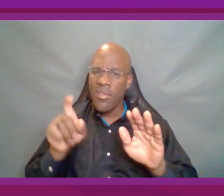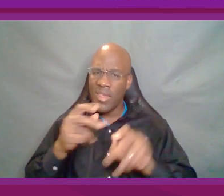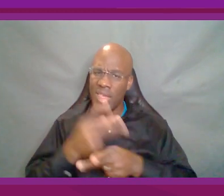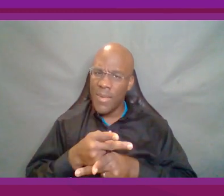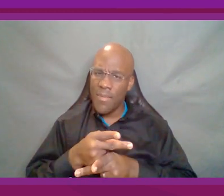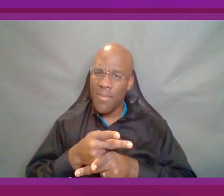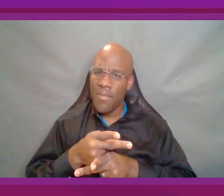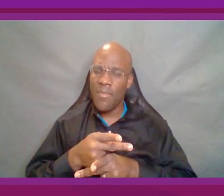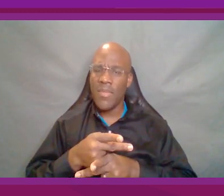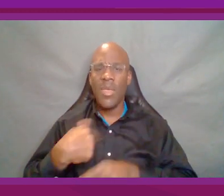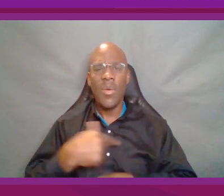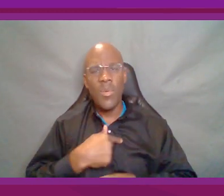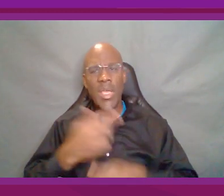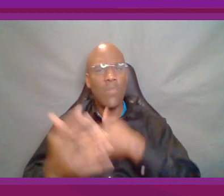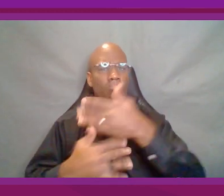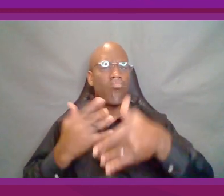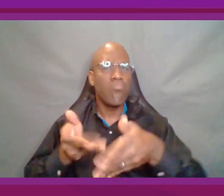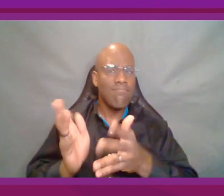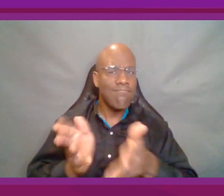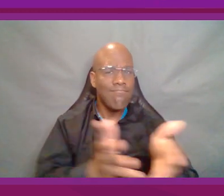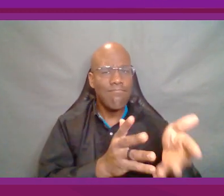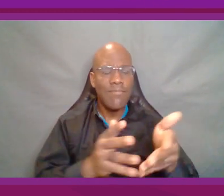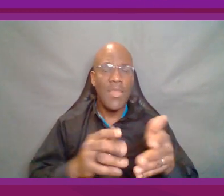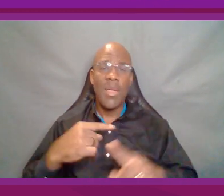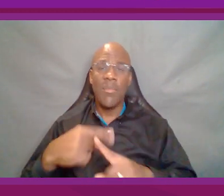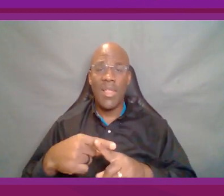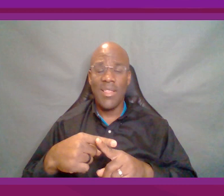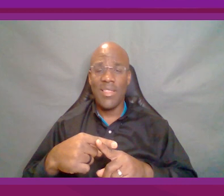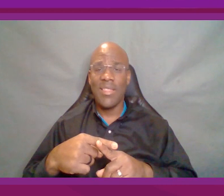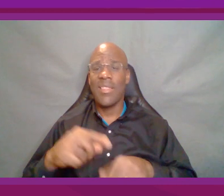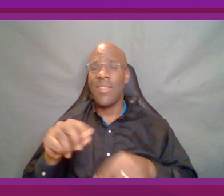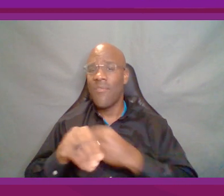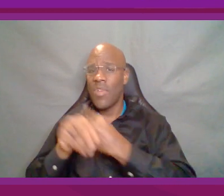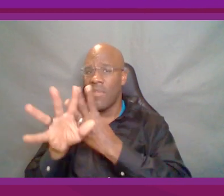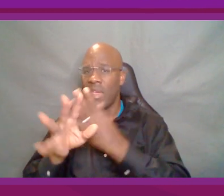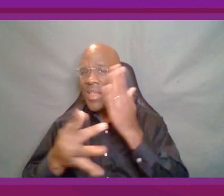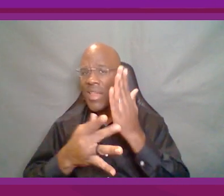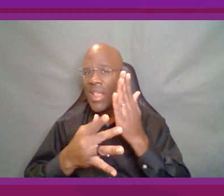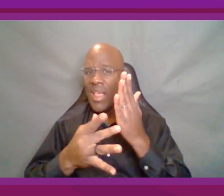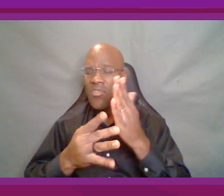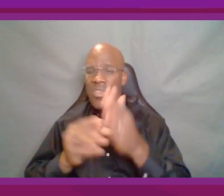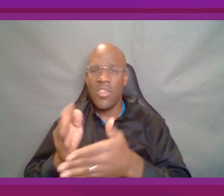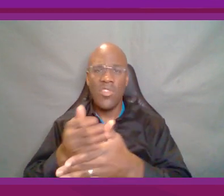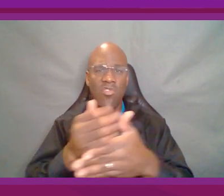to each other but the technology of virtualism, the technology of sharing, actually created a